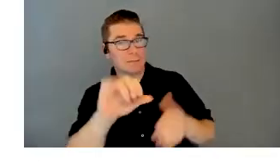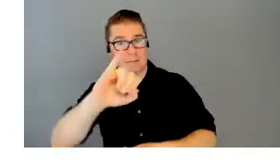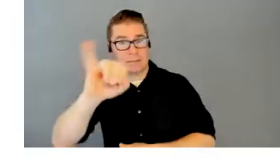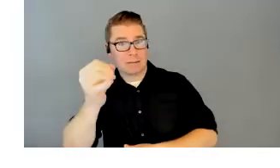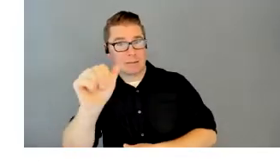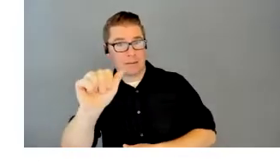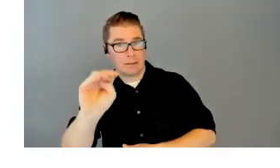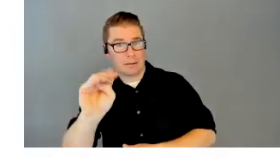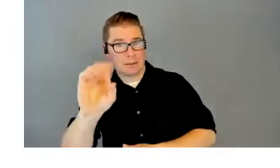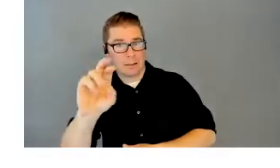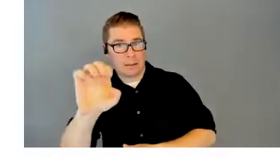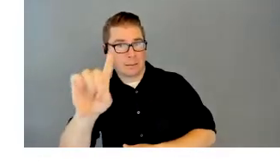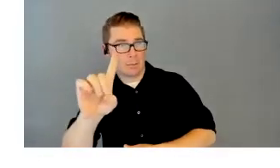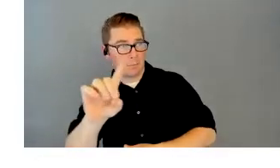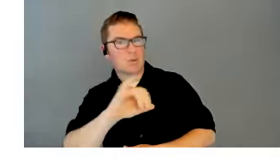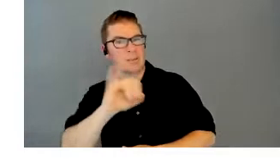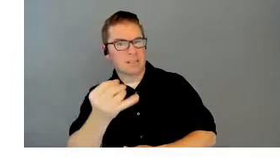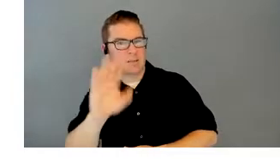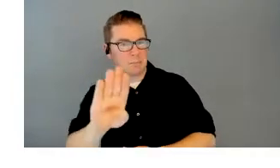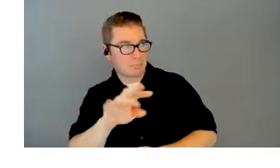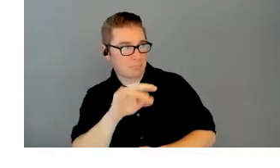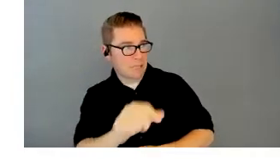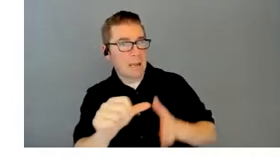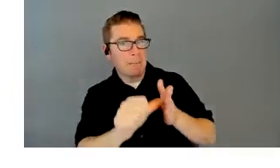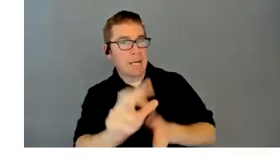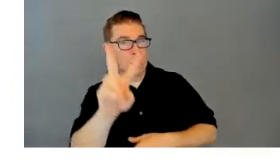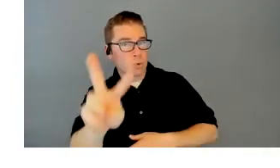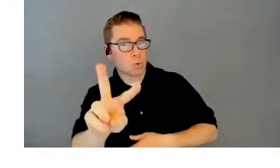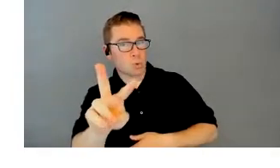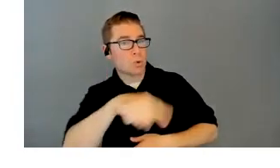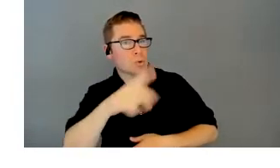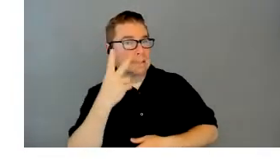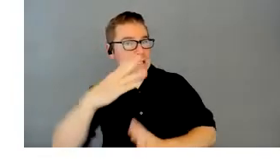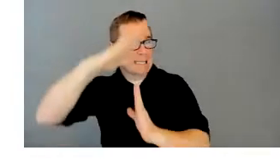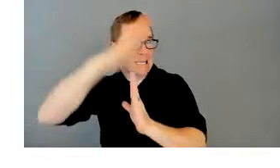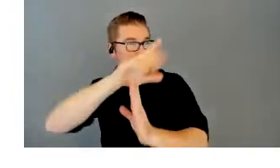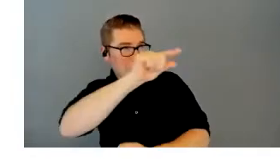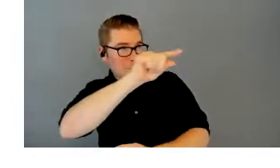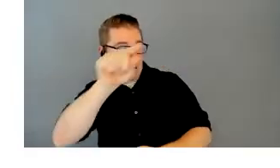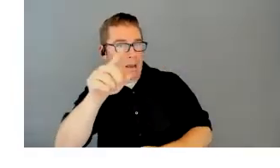and at the very top you should see a toggle. It says one through six.